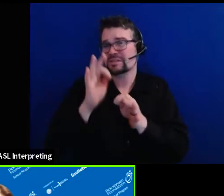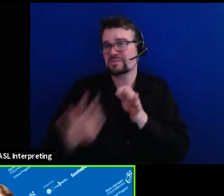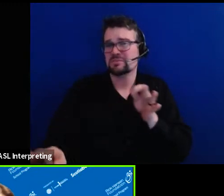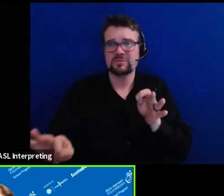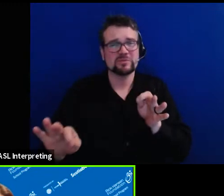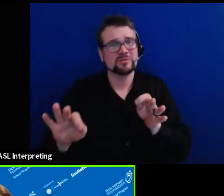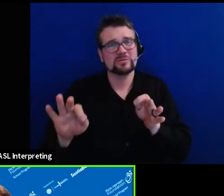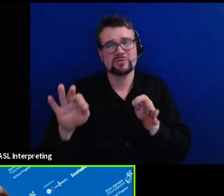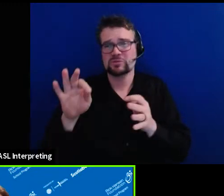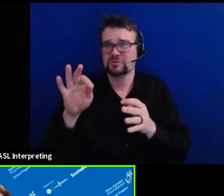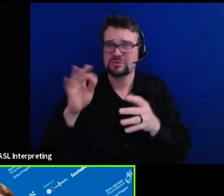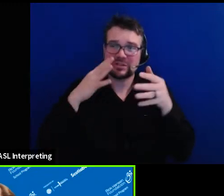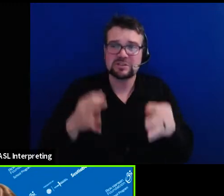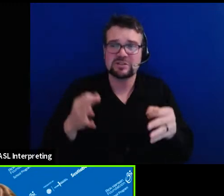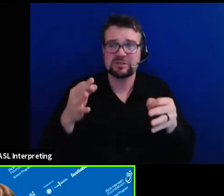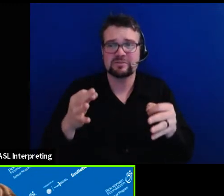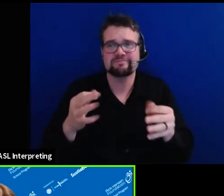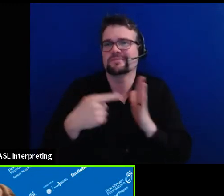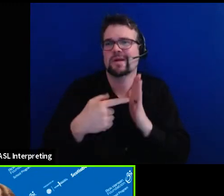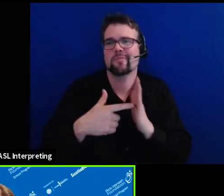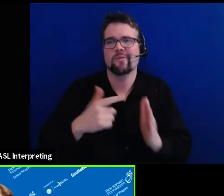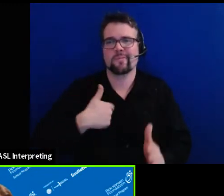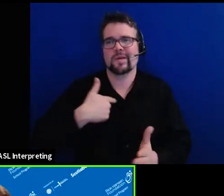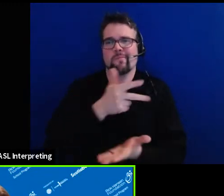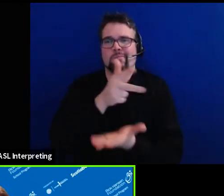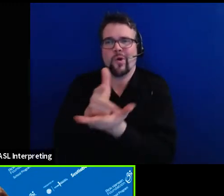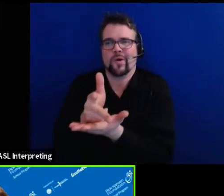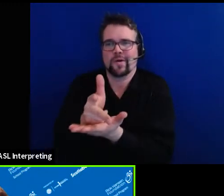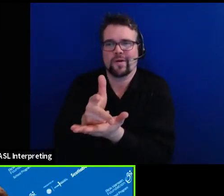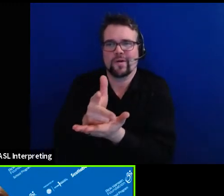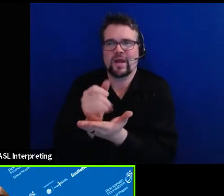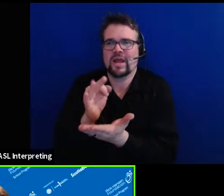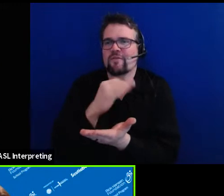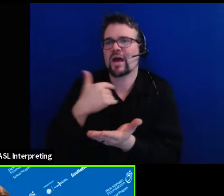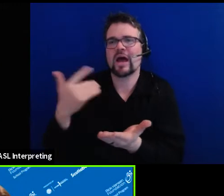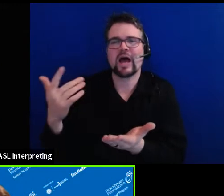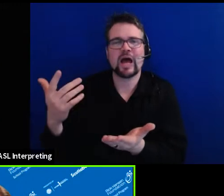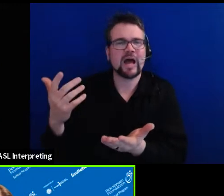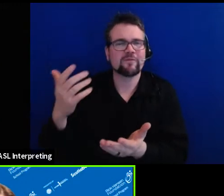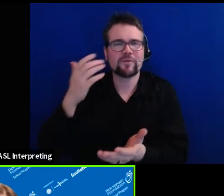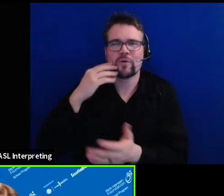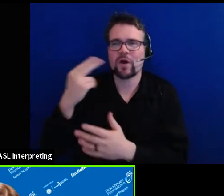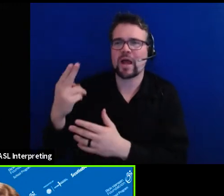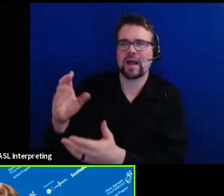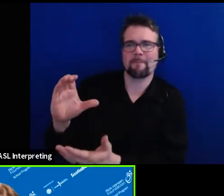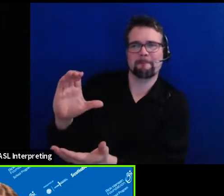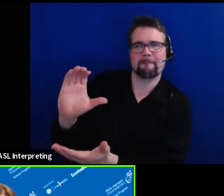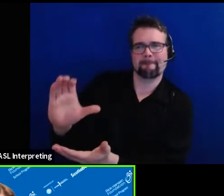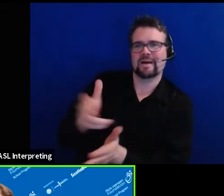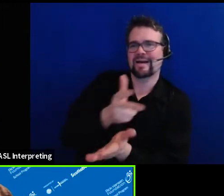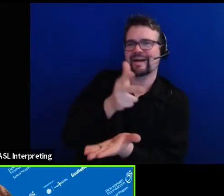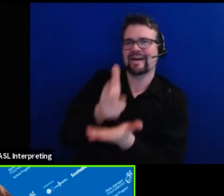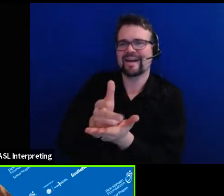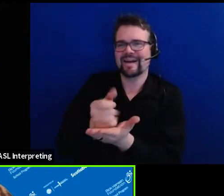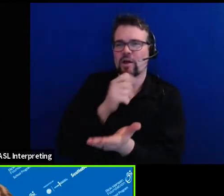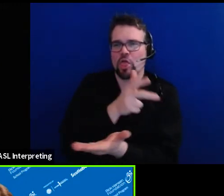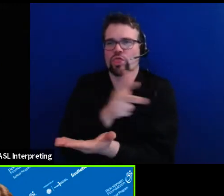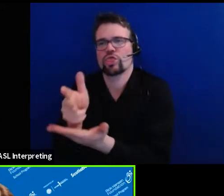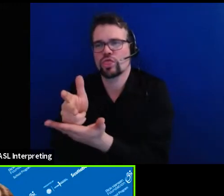I CHOOSE TO PARK NEXT TO AN ACCESSIBLE PARKING SPACE FOR SOMEONE WHO USES A RAMP COMING SIDEWAYS OUT OF THE CAR.